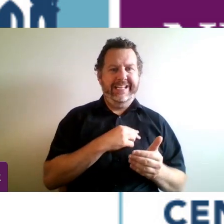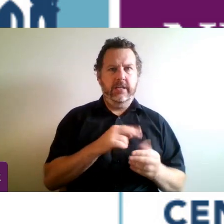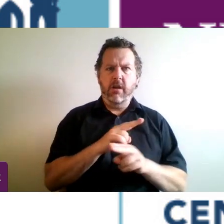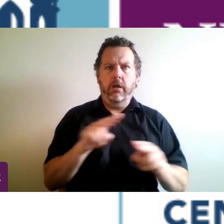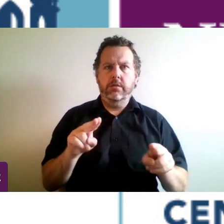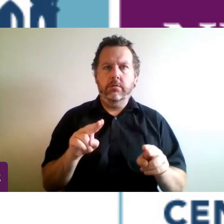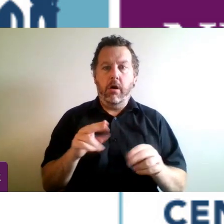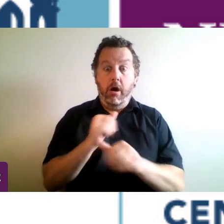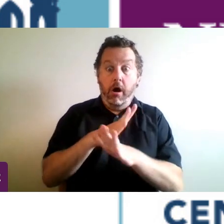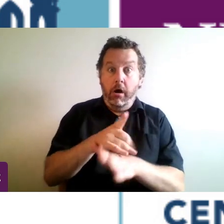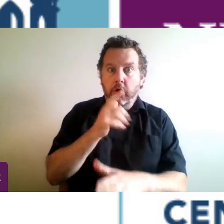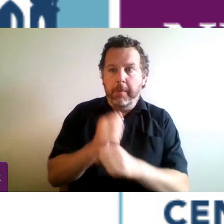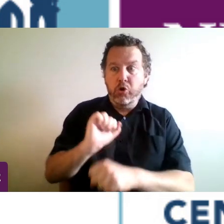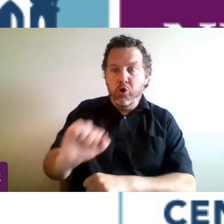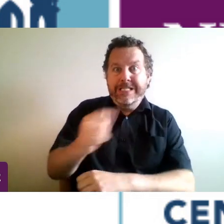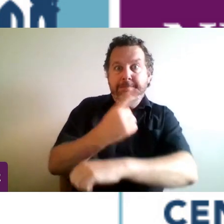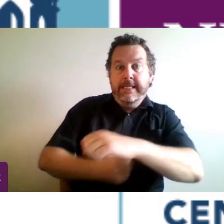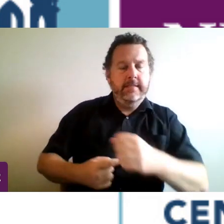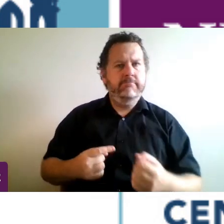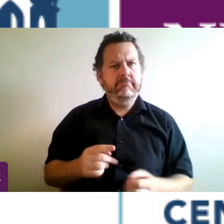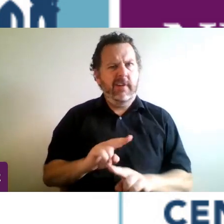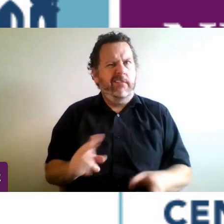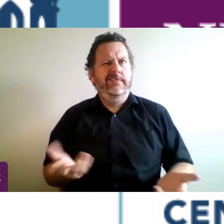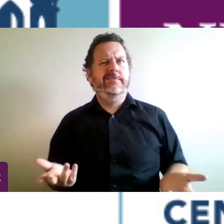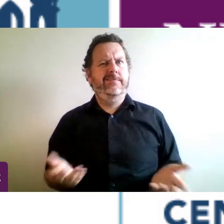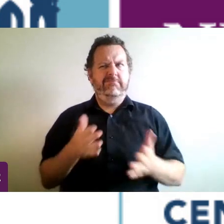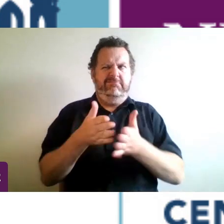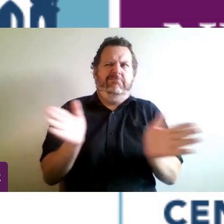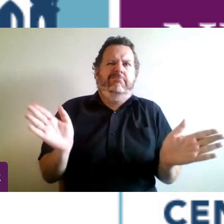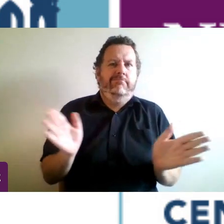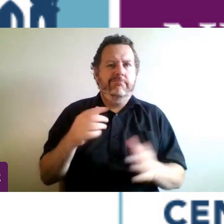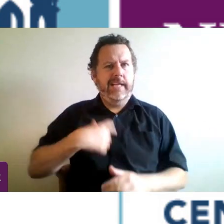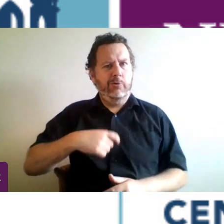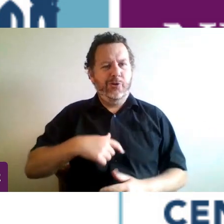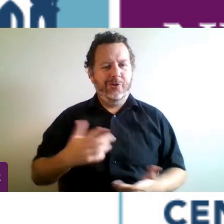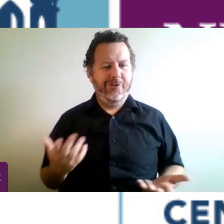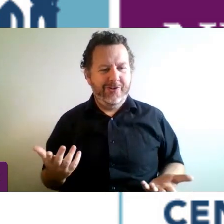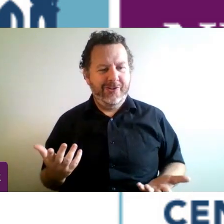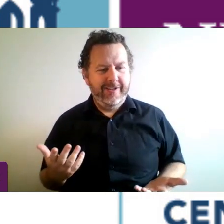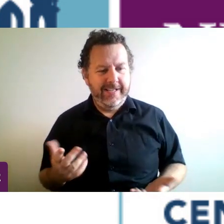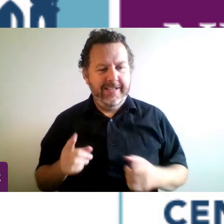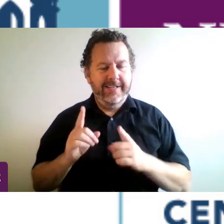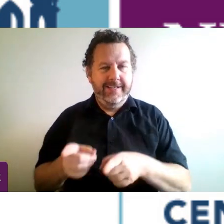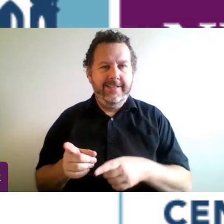What has already been said, we have really been challenged by the lack of visible role models